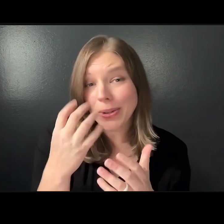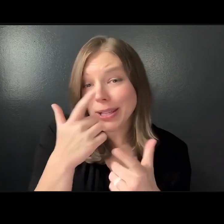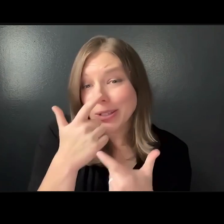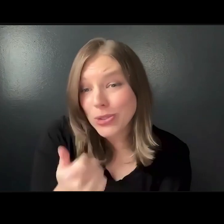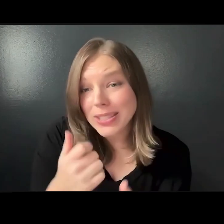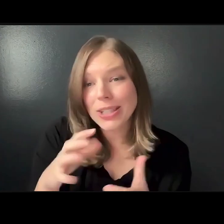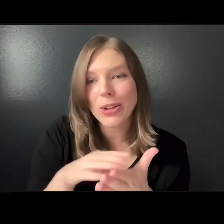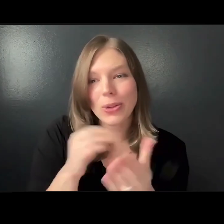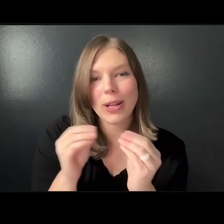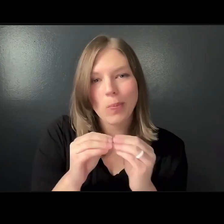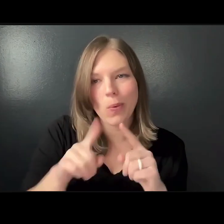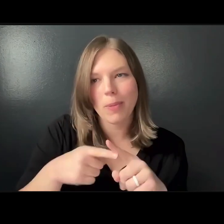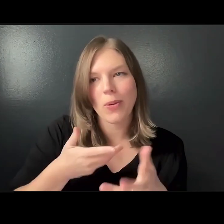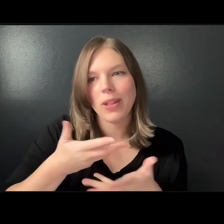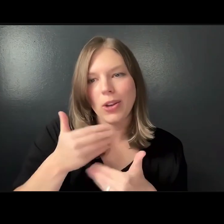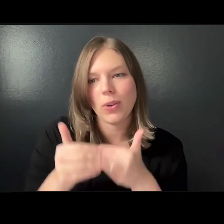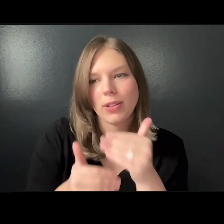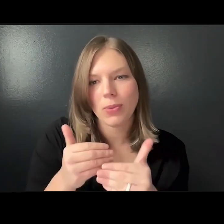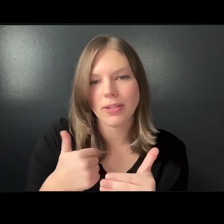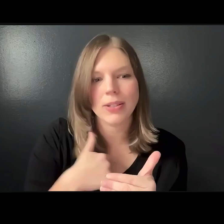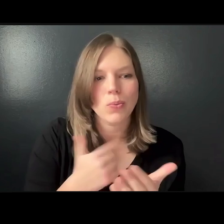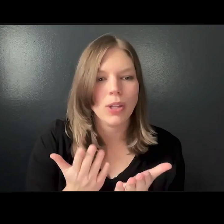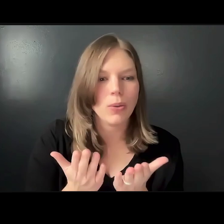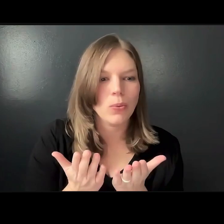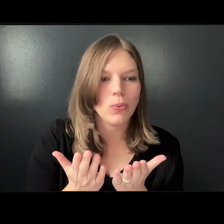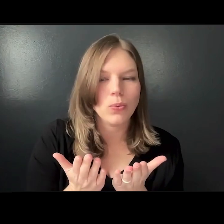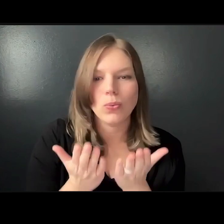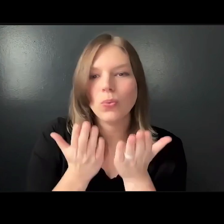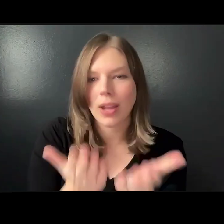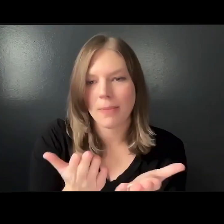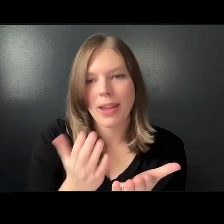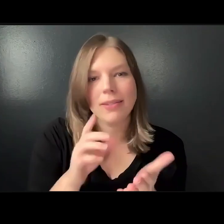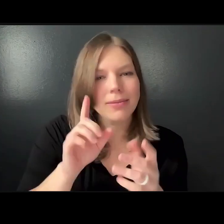If you're interested in learning more about the interactive process, we recommend exploring the following resources.